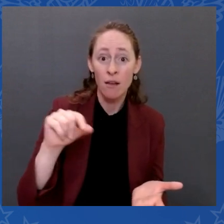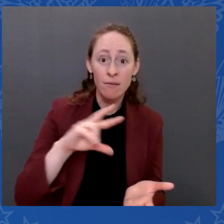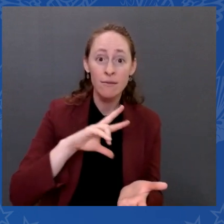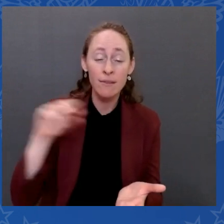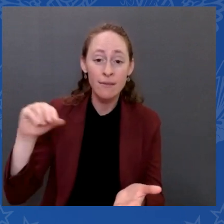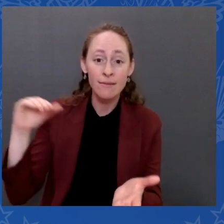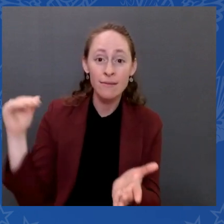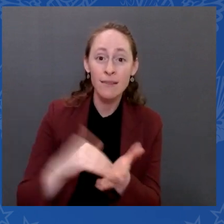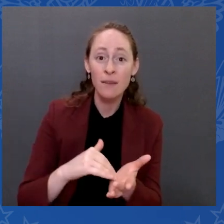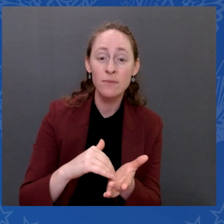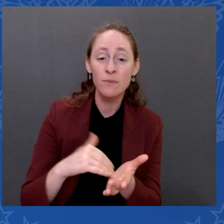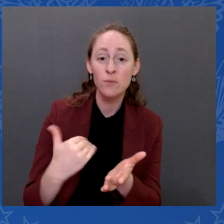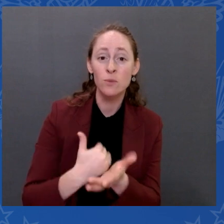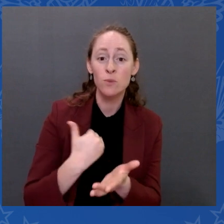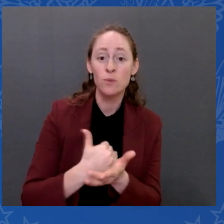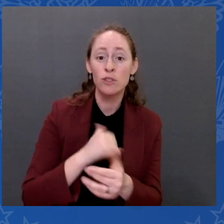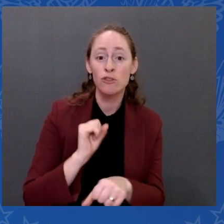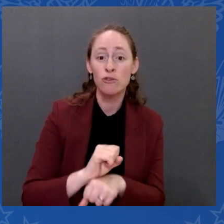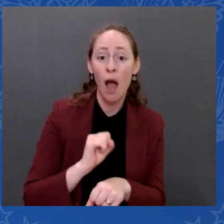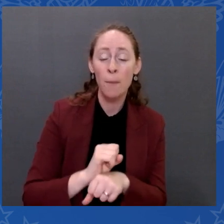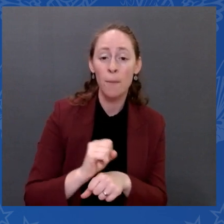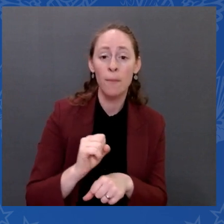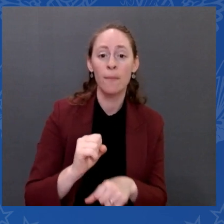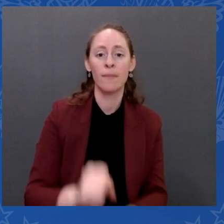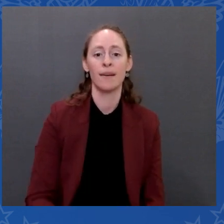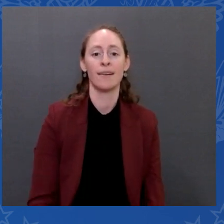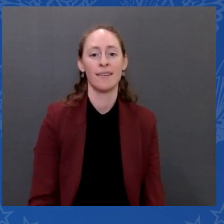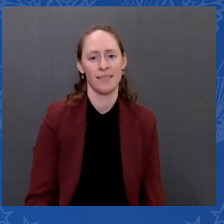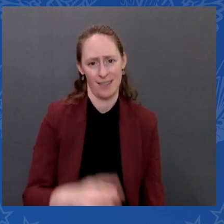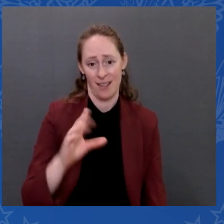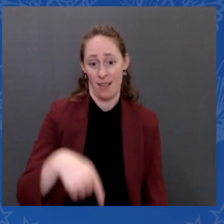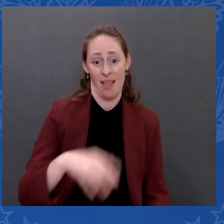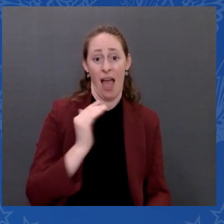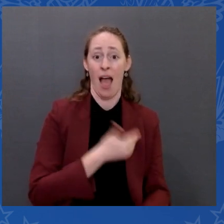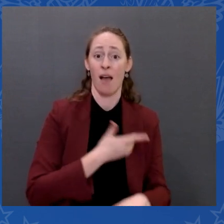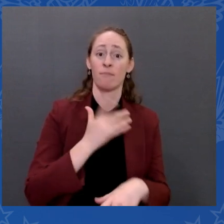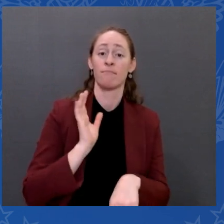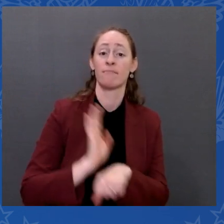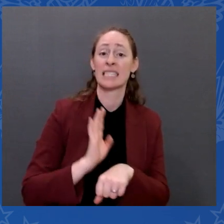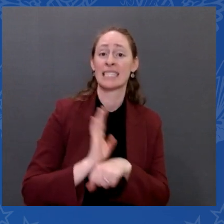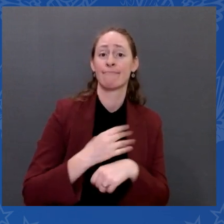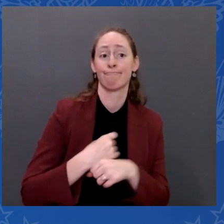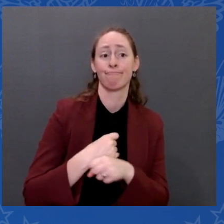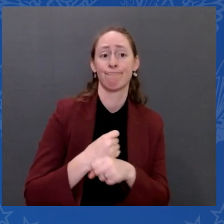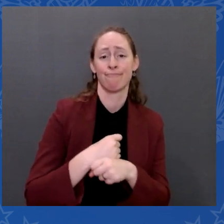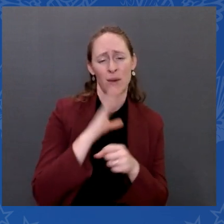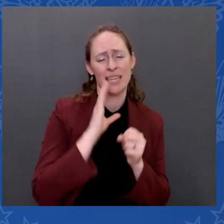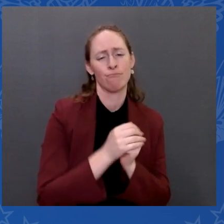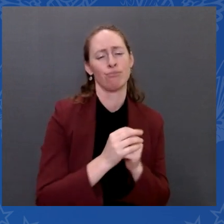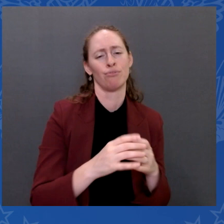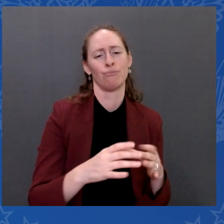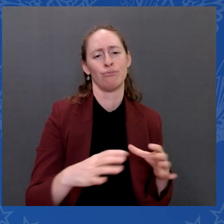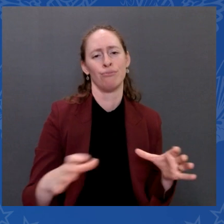As I mentioned, CWA already represents hundreds of workers in Mountain Top, Pennsylvania,